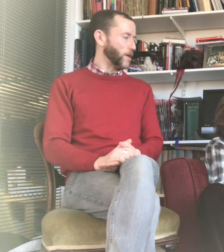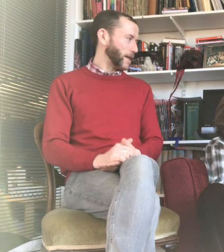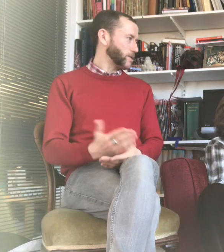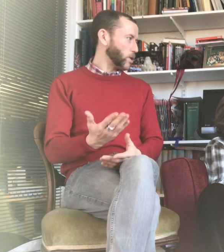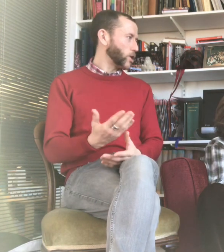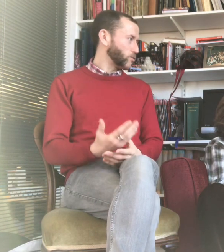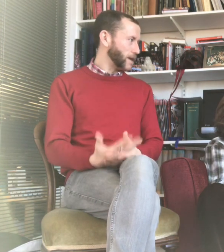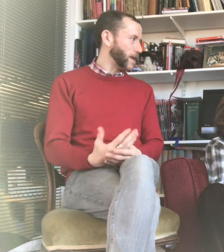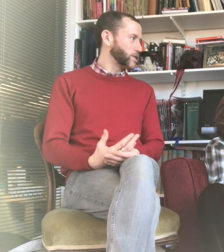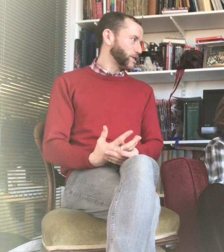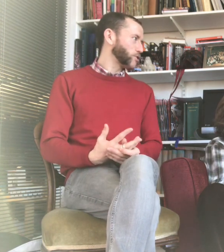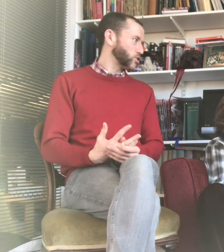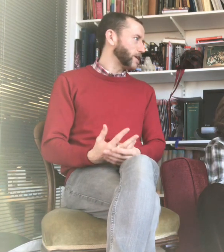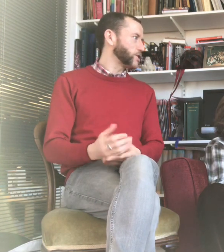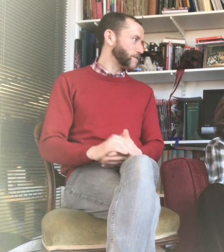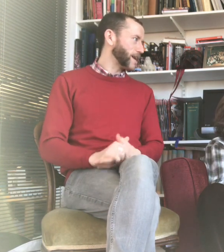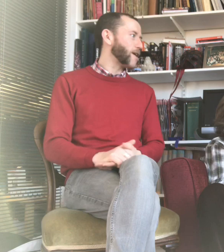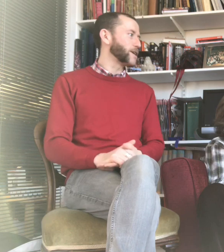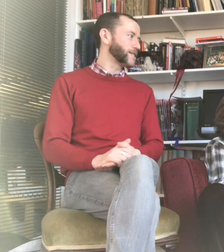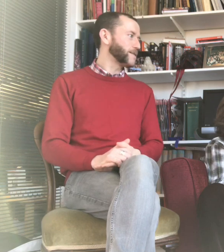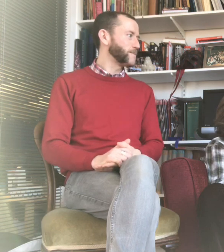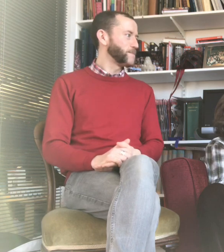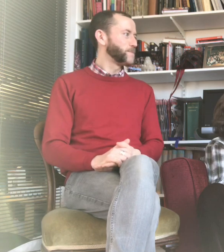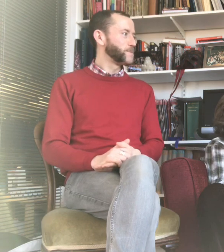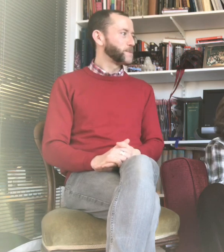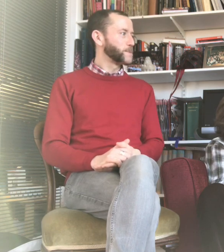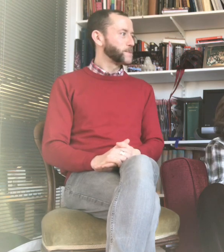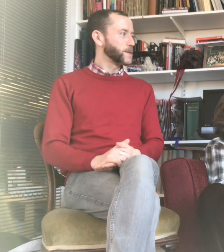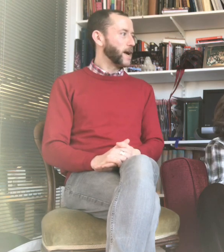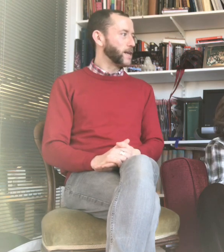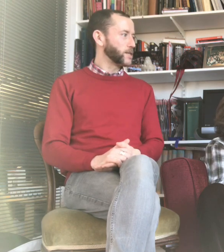that's why I could relate to the frustrations of the character and it's